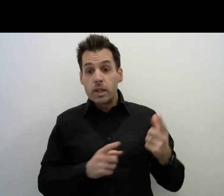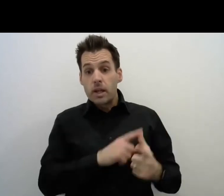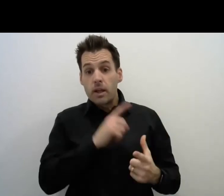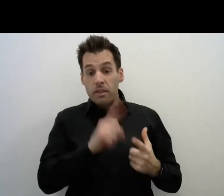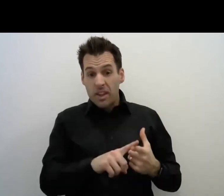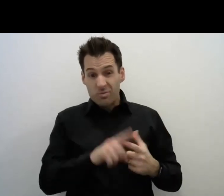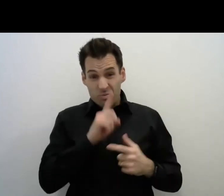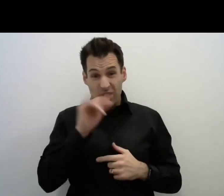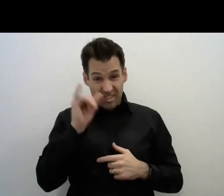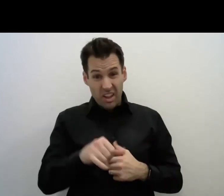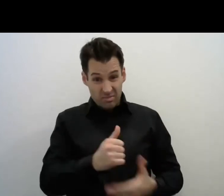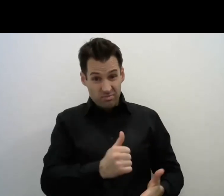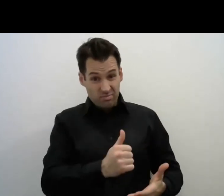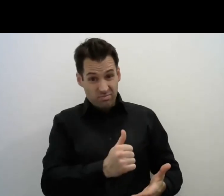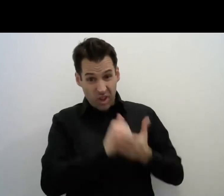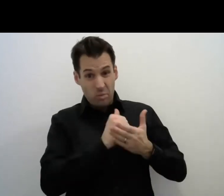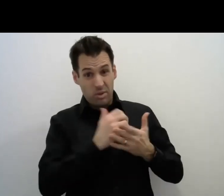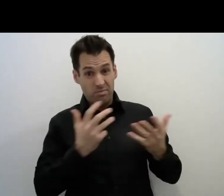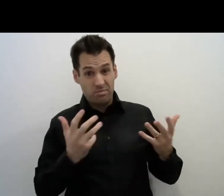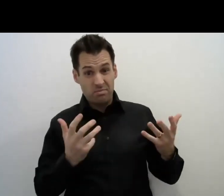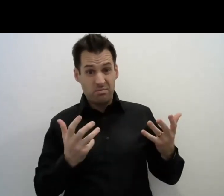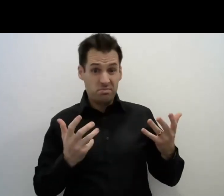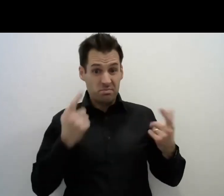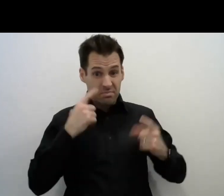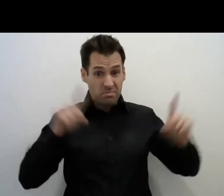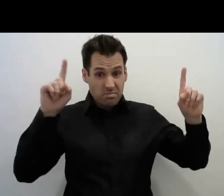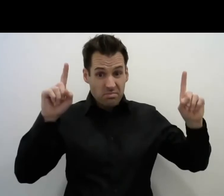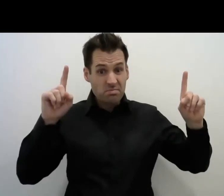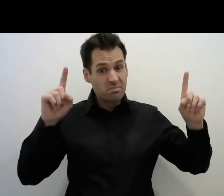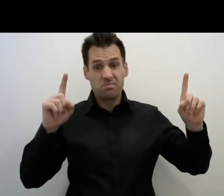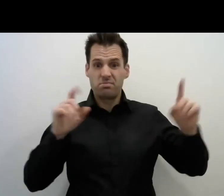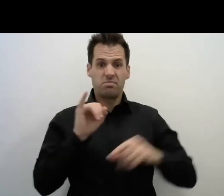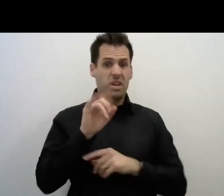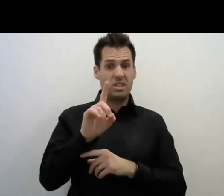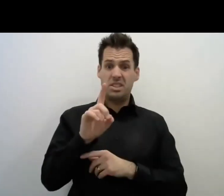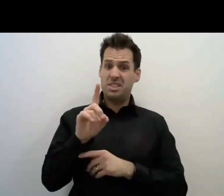to accomplish because as uh as we've already pointed out identification can be faked uh even